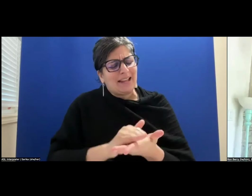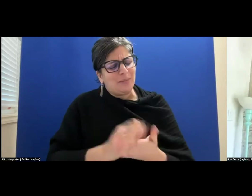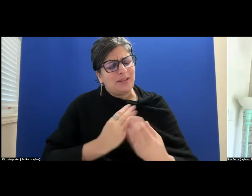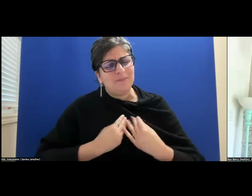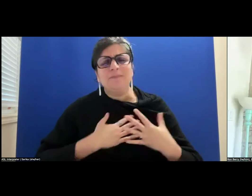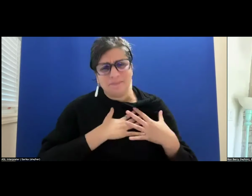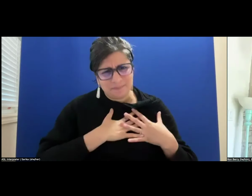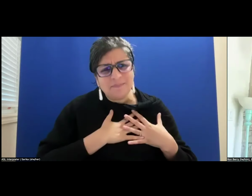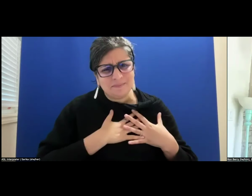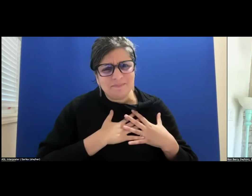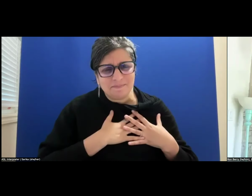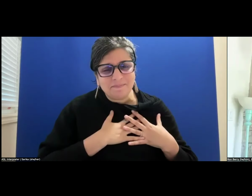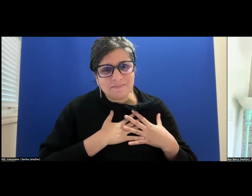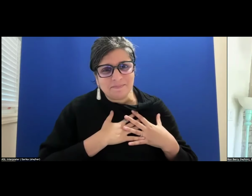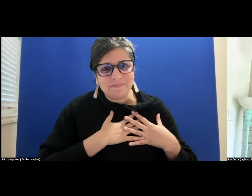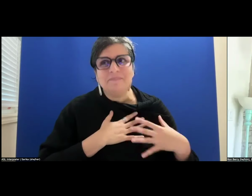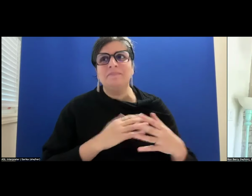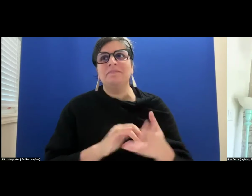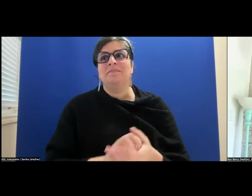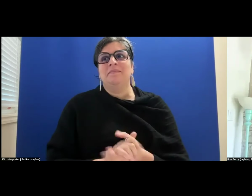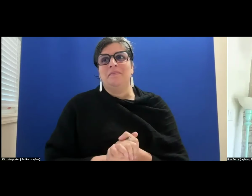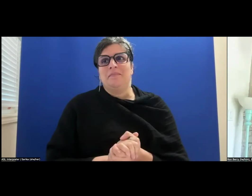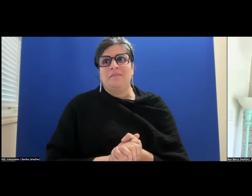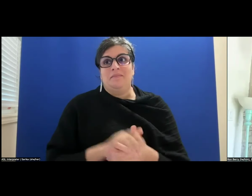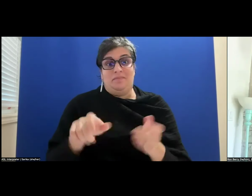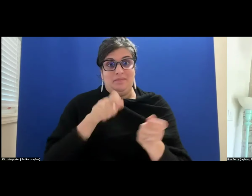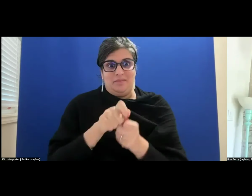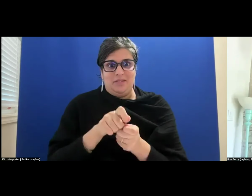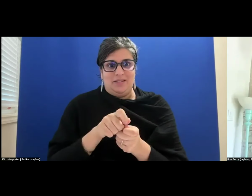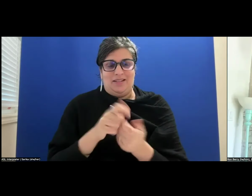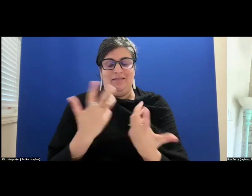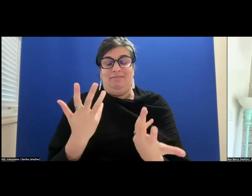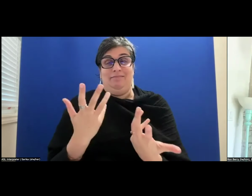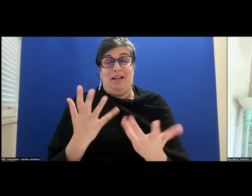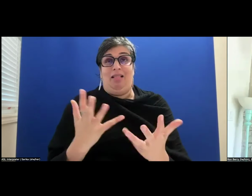I would say especially, you know, my God, there's a lot going on in the world.